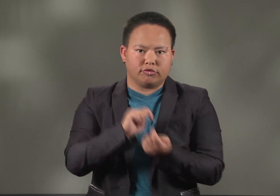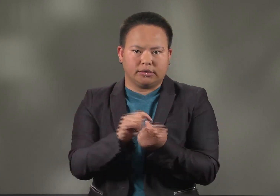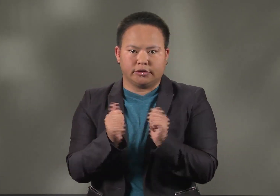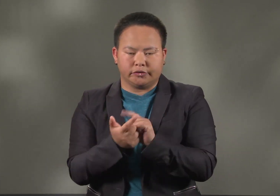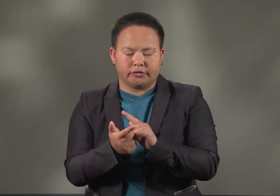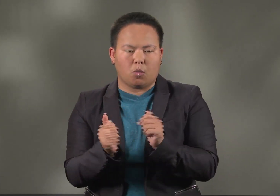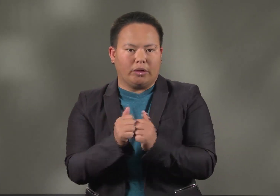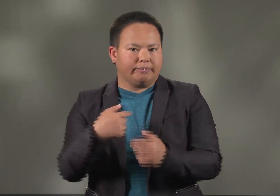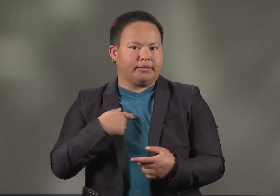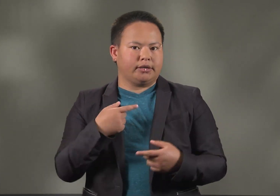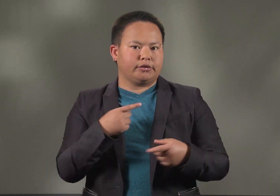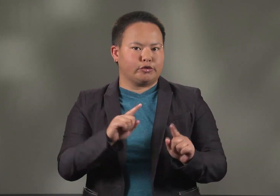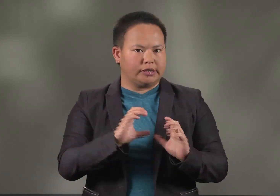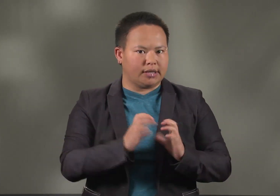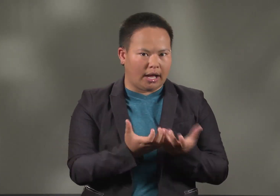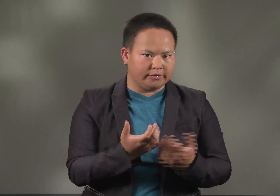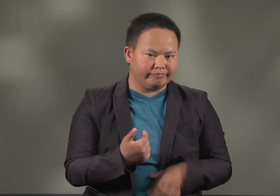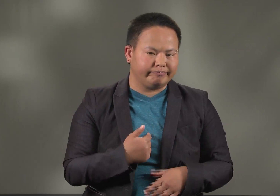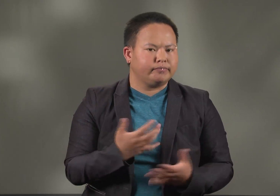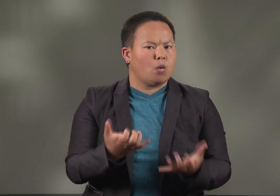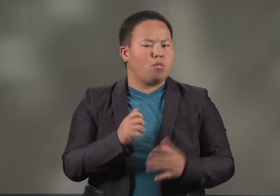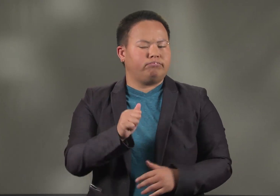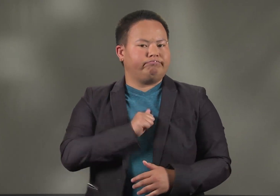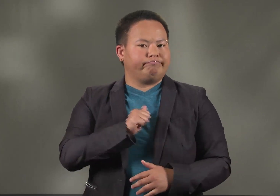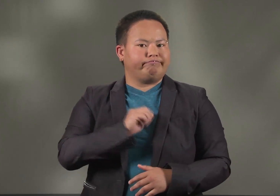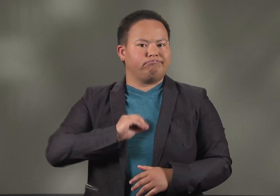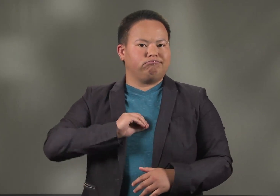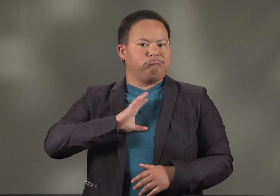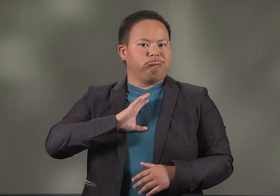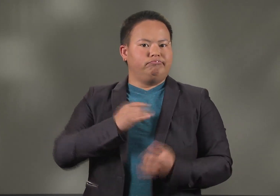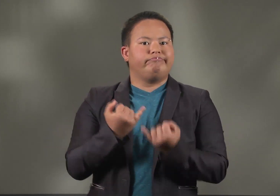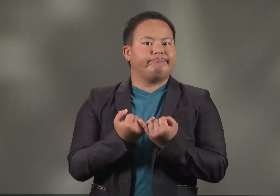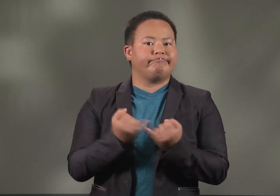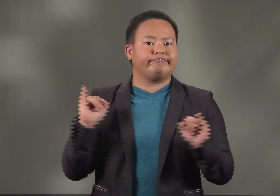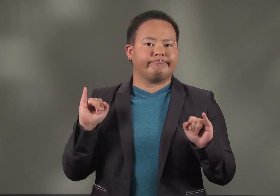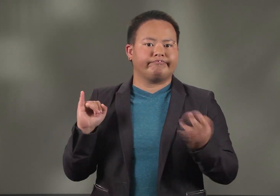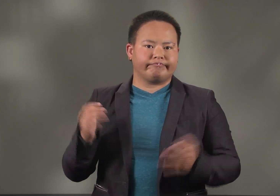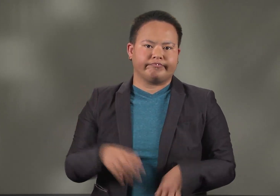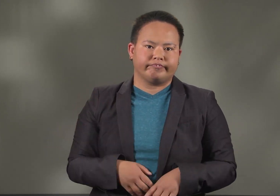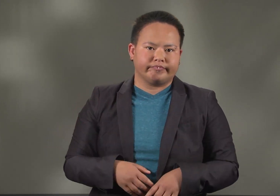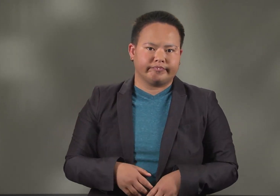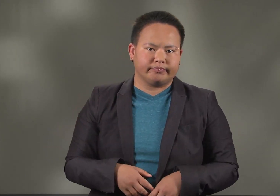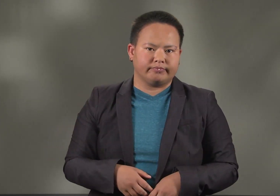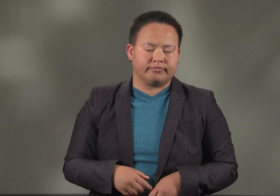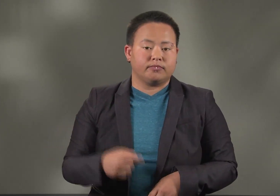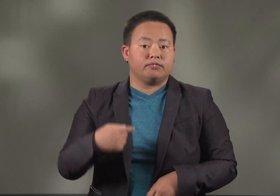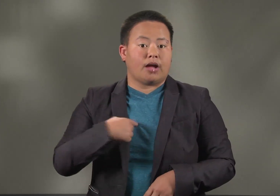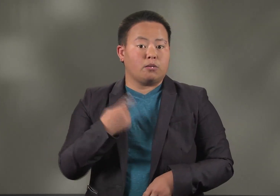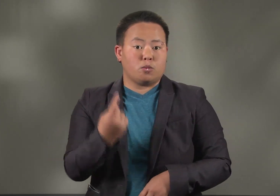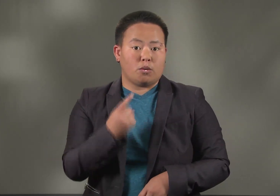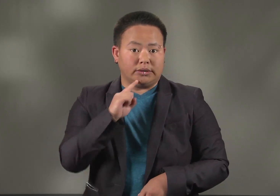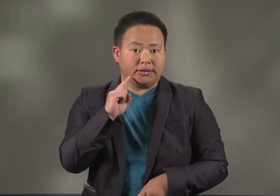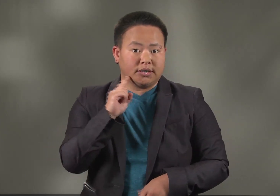and I didn't want to have interpreters or CLTs in my classes with me. I wanted to be self-sufficient and independent.